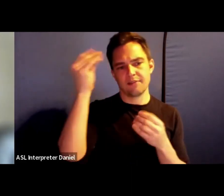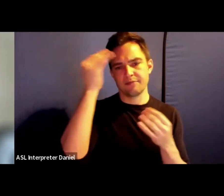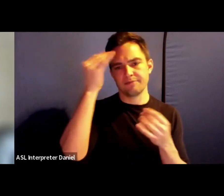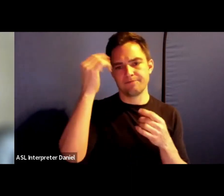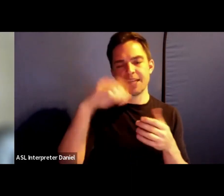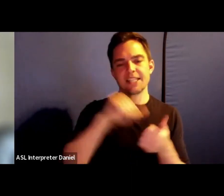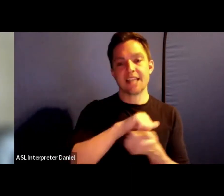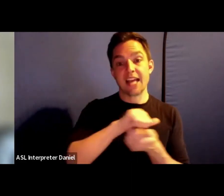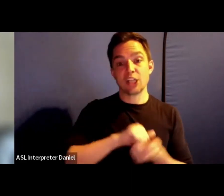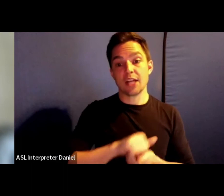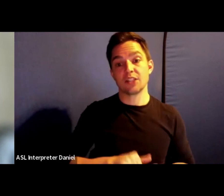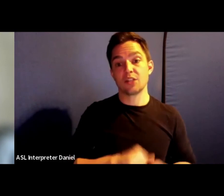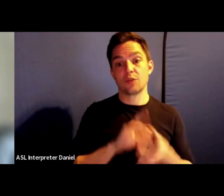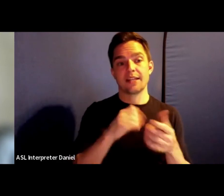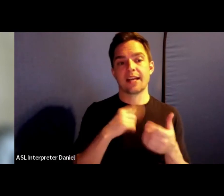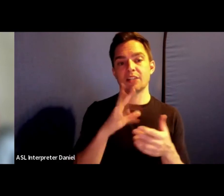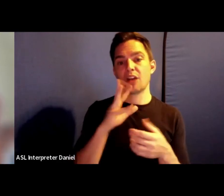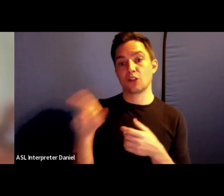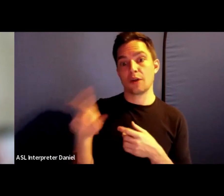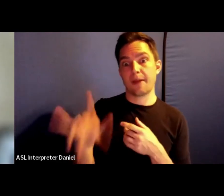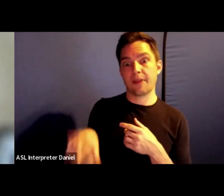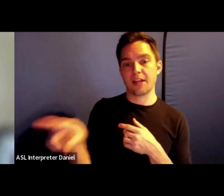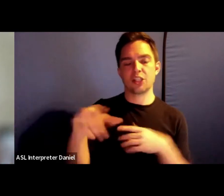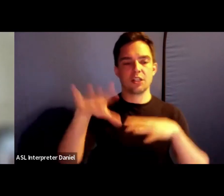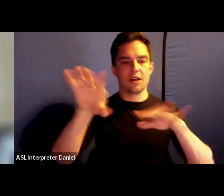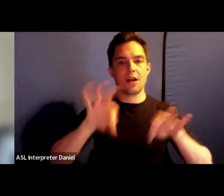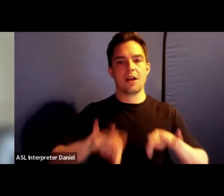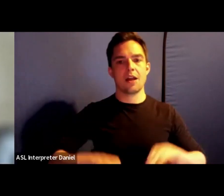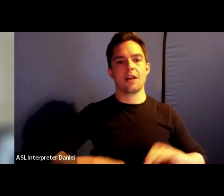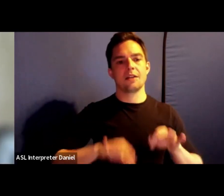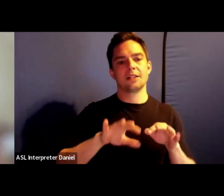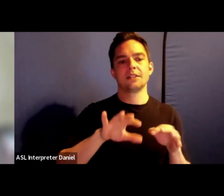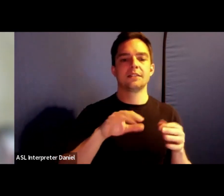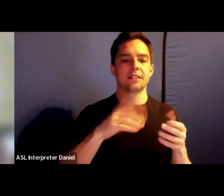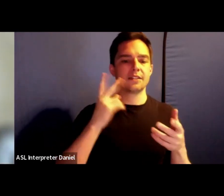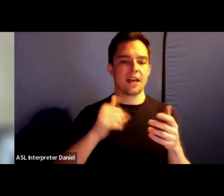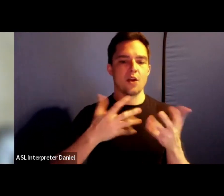I can talk to her about it, and she can just explain it all and see how it fits. And typically,